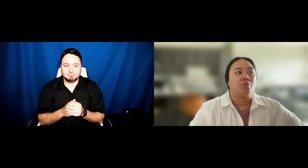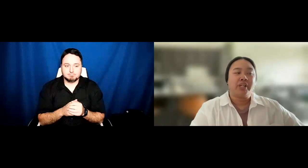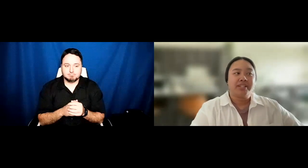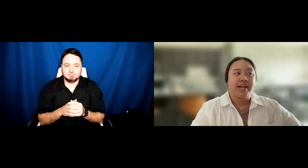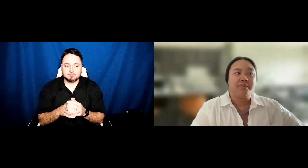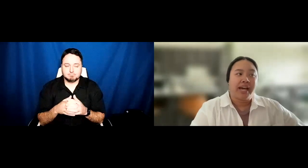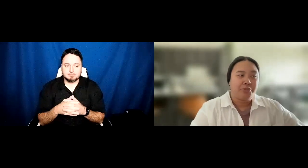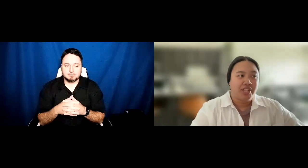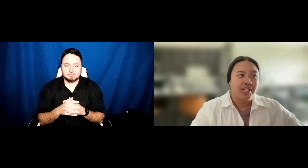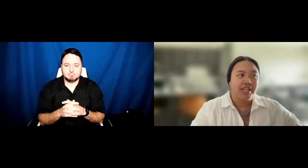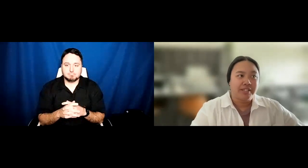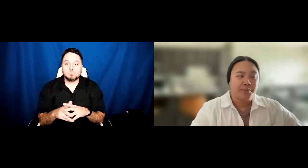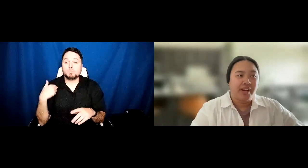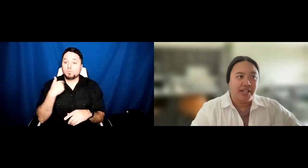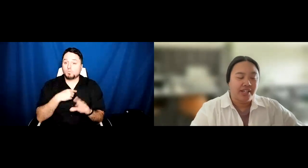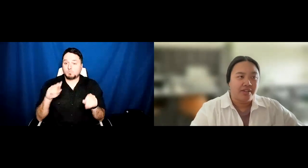Realtime captioning is provided.